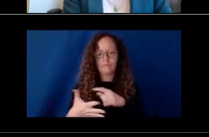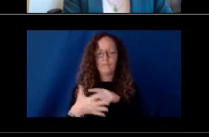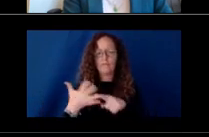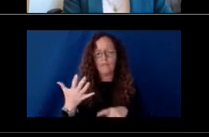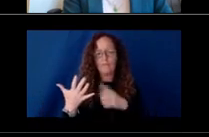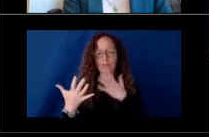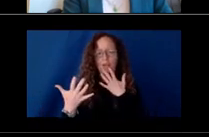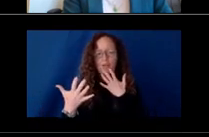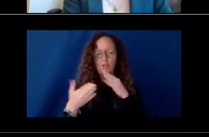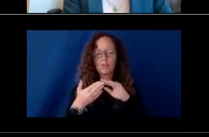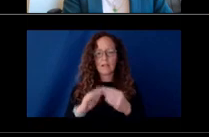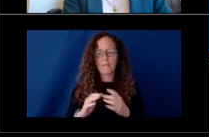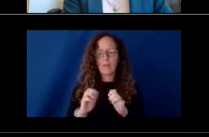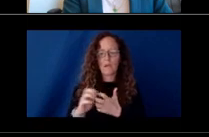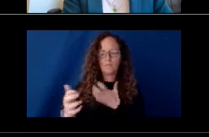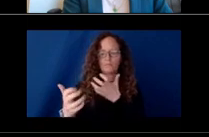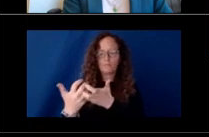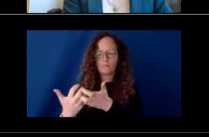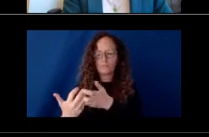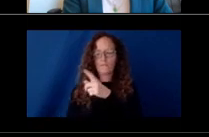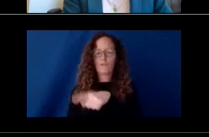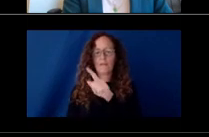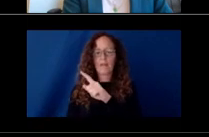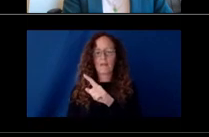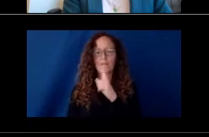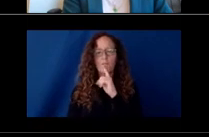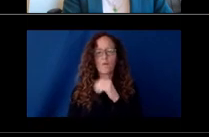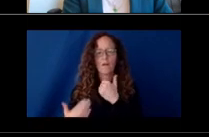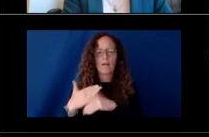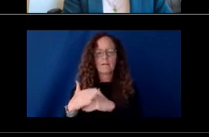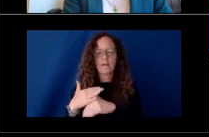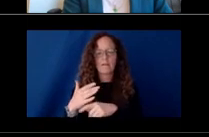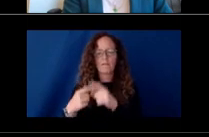work for them in terms of providing them with access to the right level that works